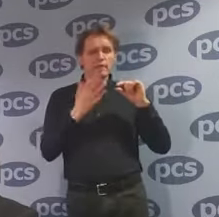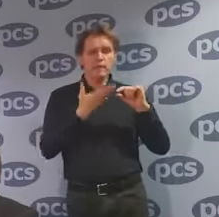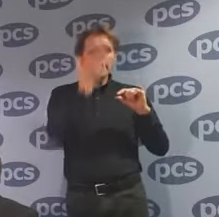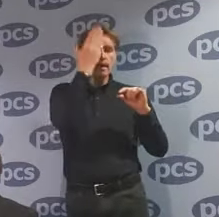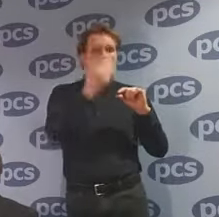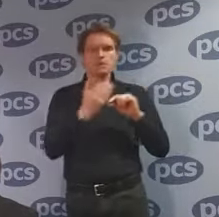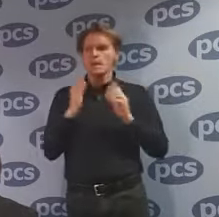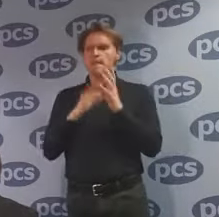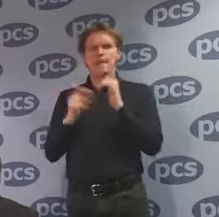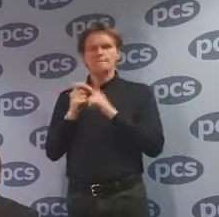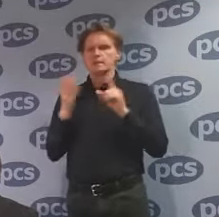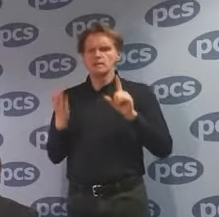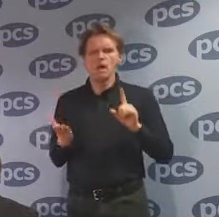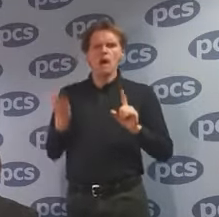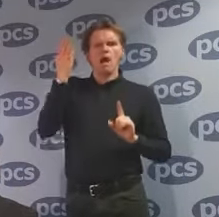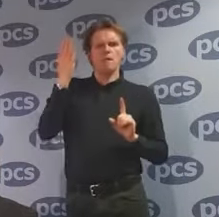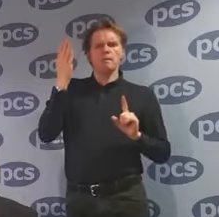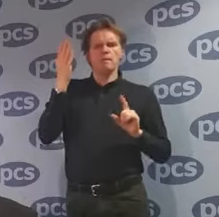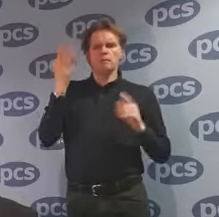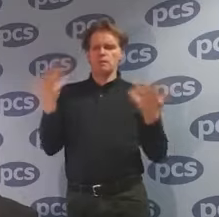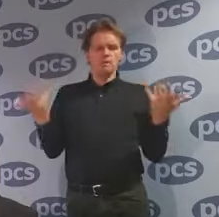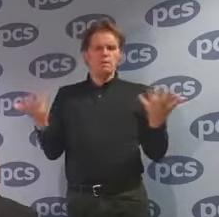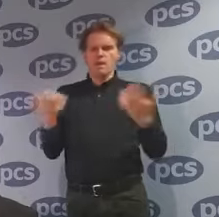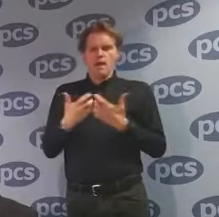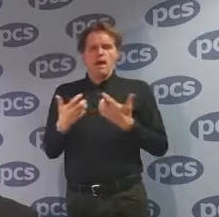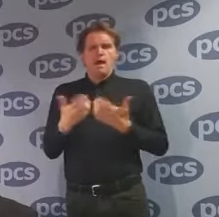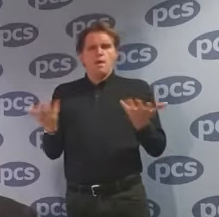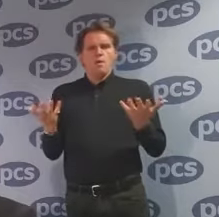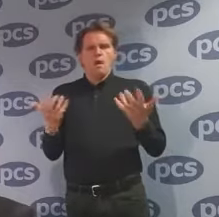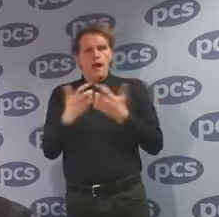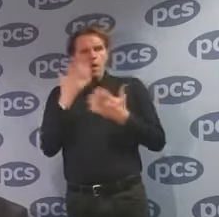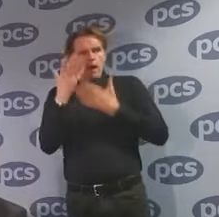we're subject to this pay cap. Okay thanks for that Yvonne